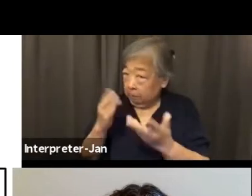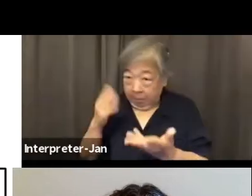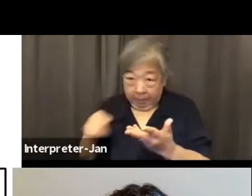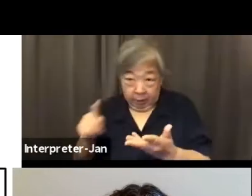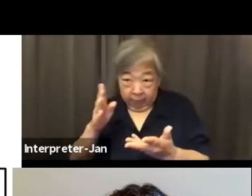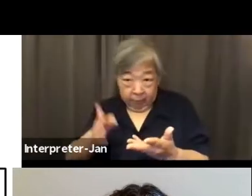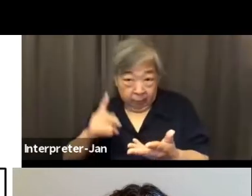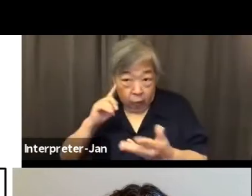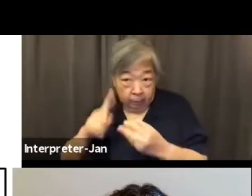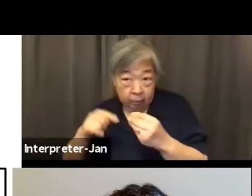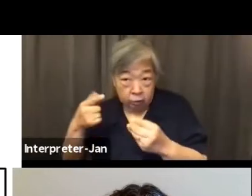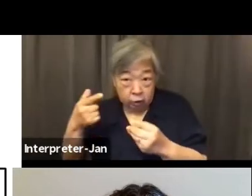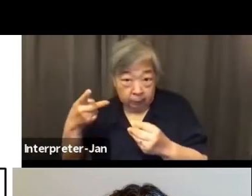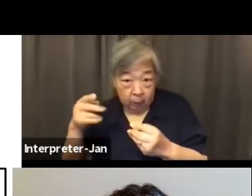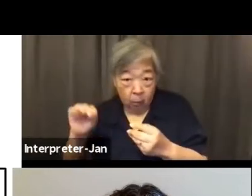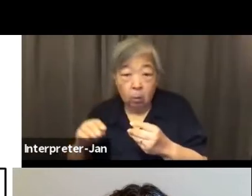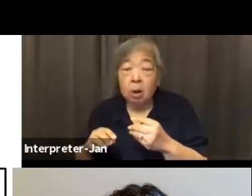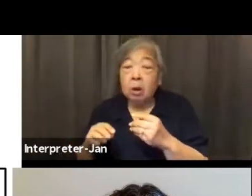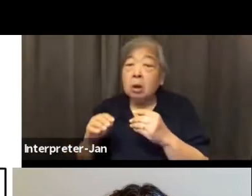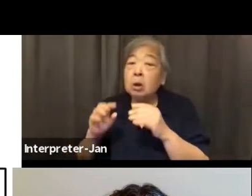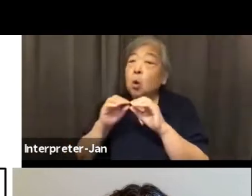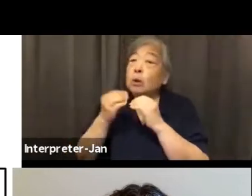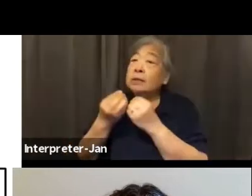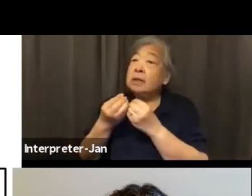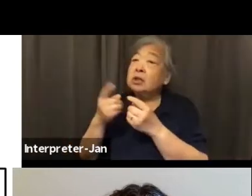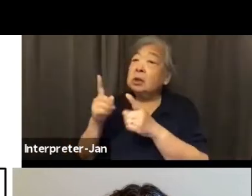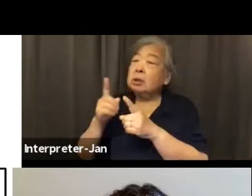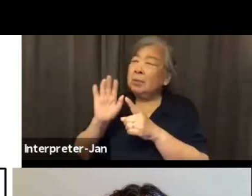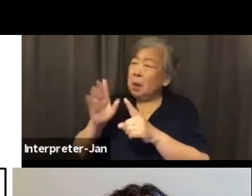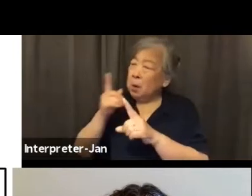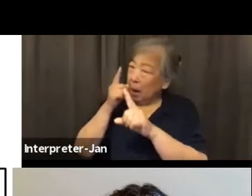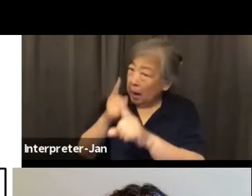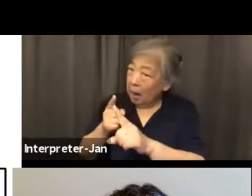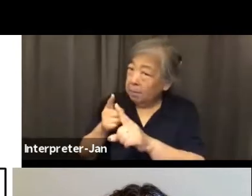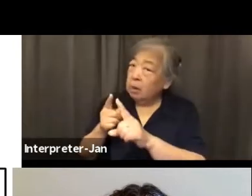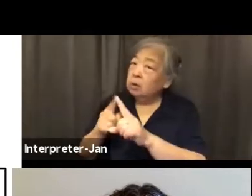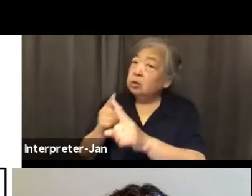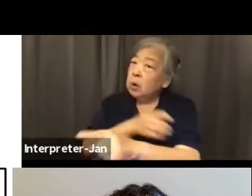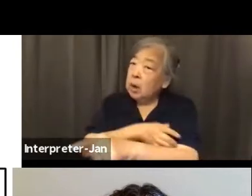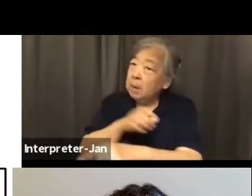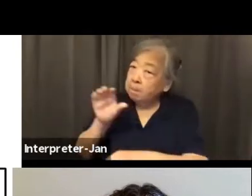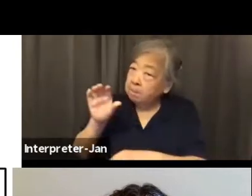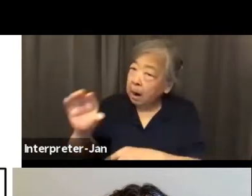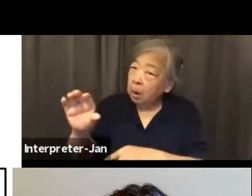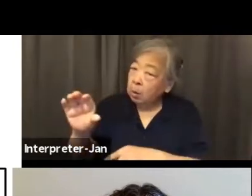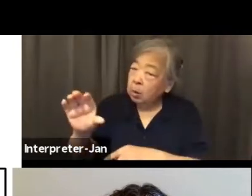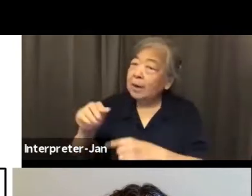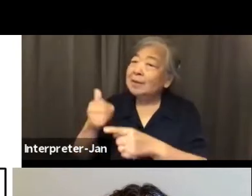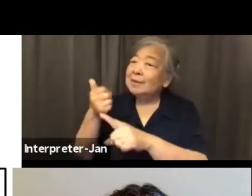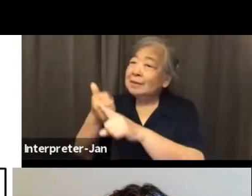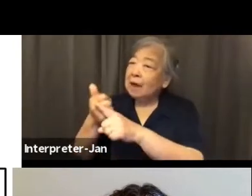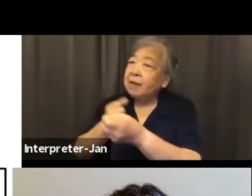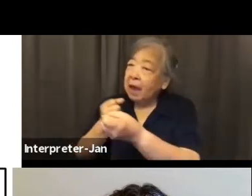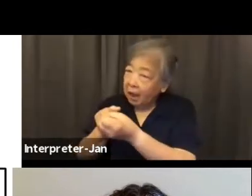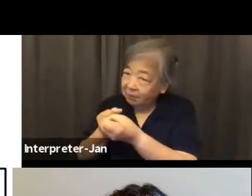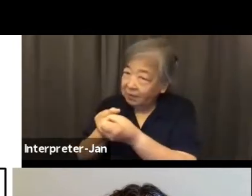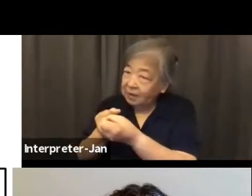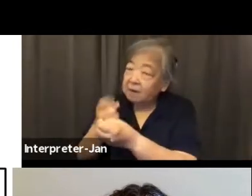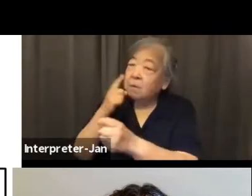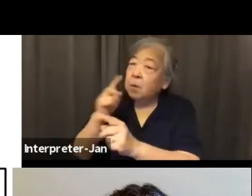organization which the primary aim is for empowerment and self advocacy of people with disabilities.